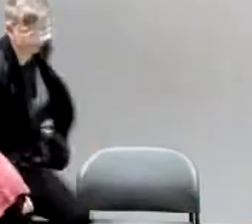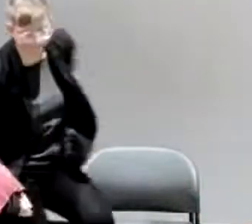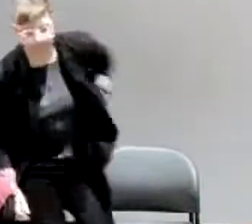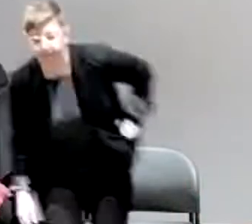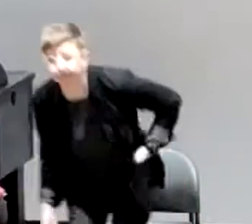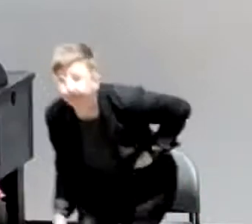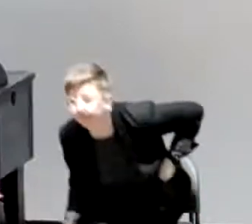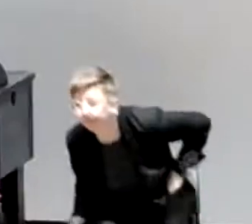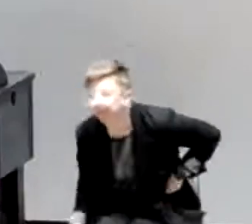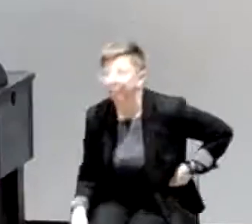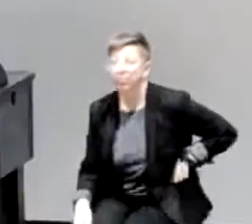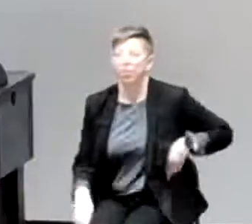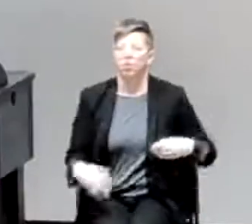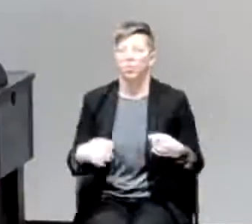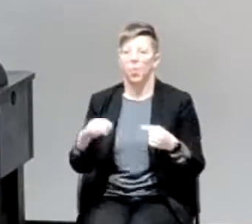definitely is not going to give us